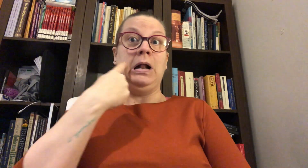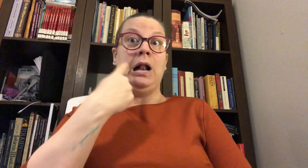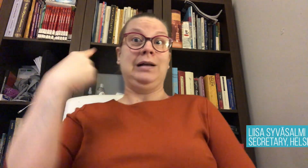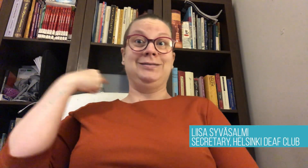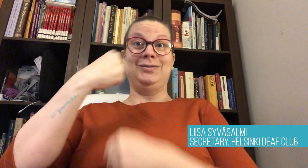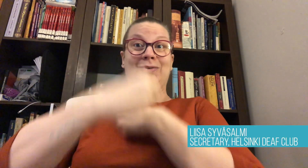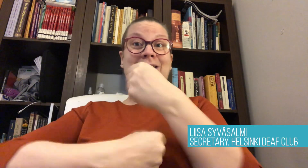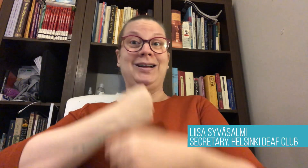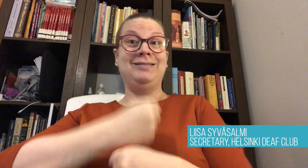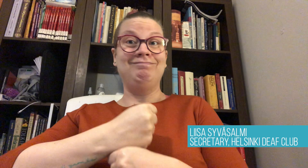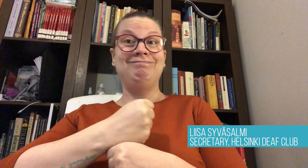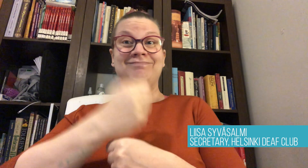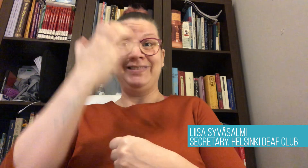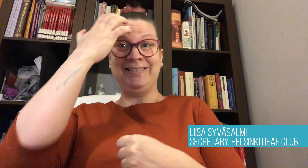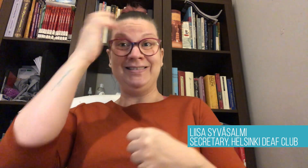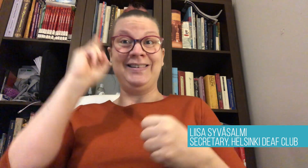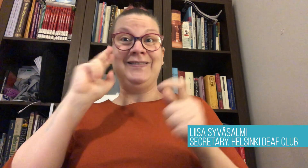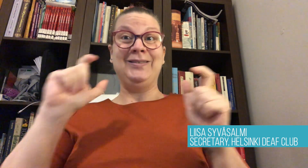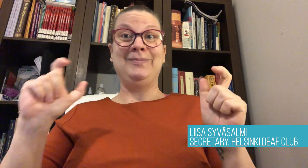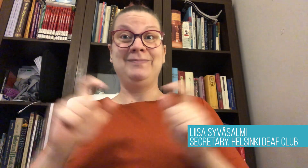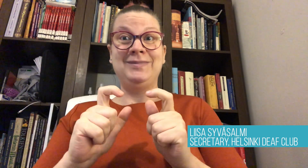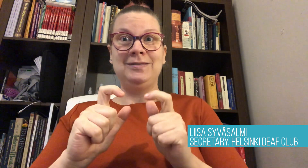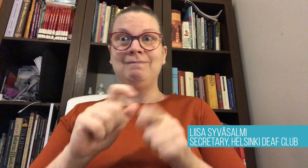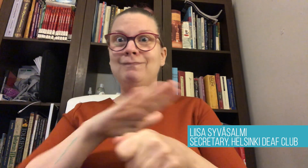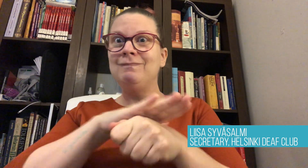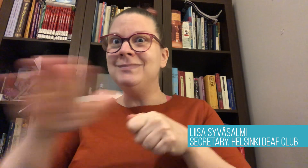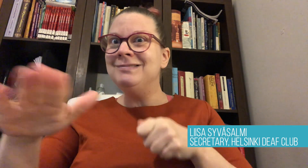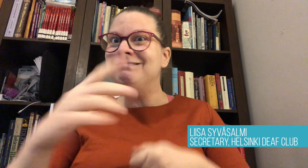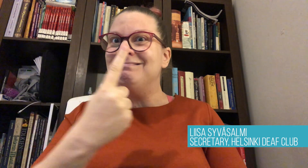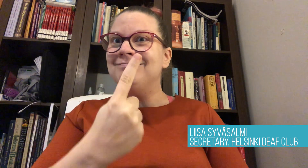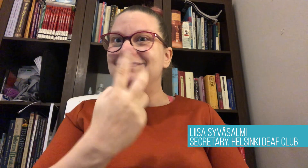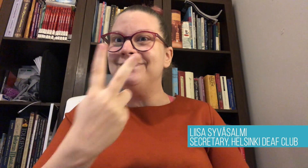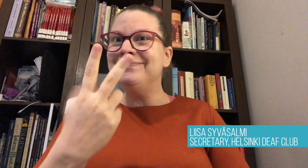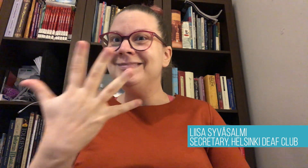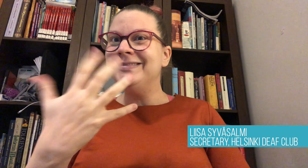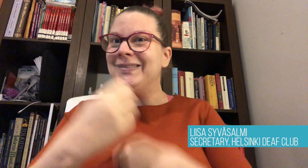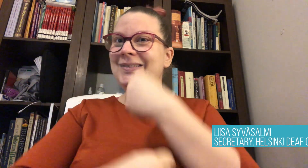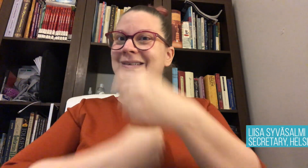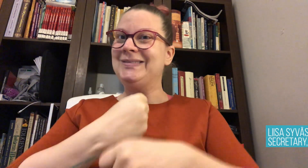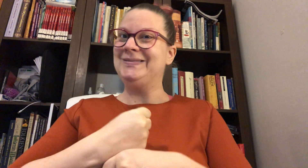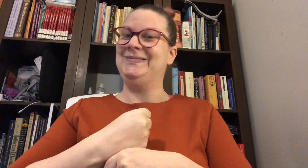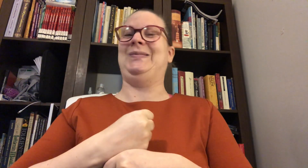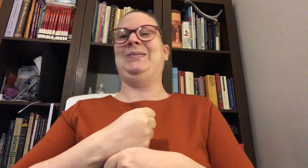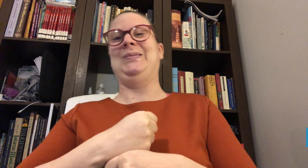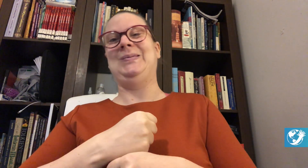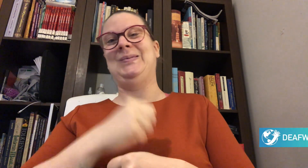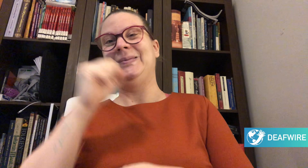Last year, the Helsinki Deaf Club turned 125 years old!